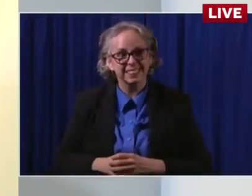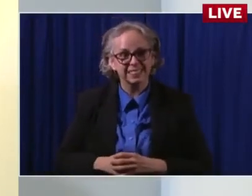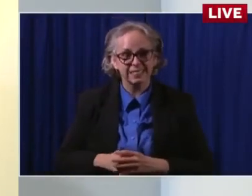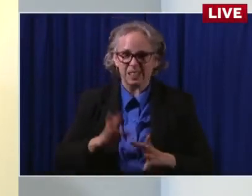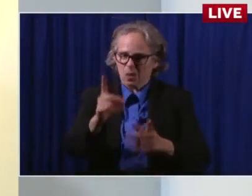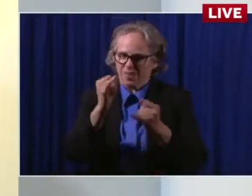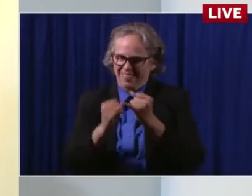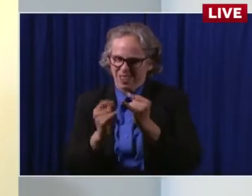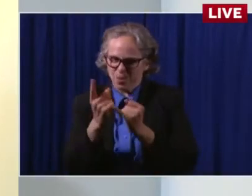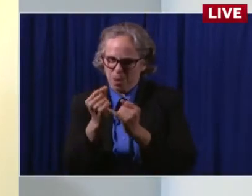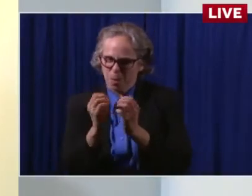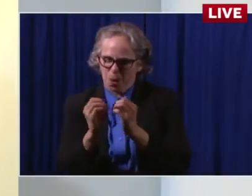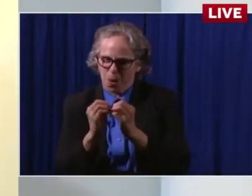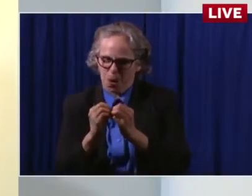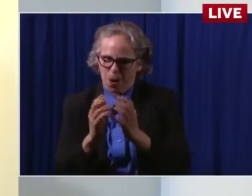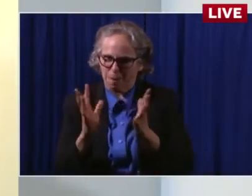PEOPLE WHO WERE THERE.